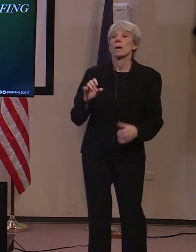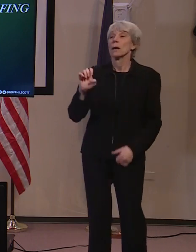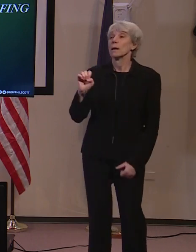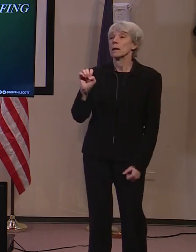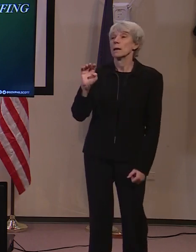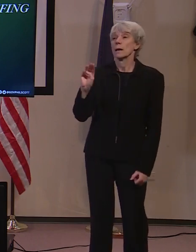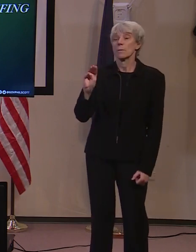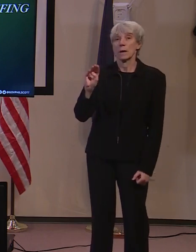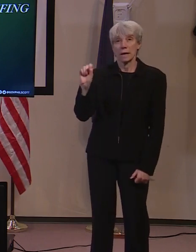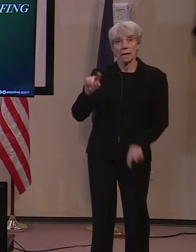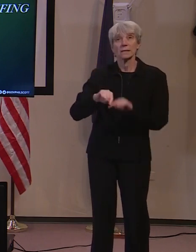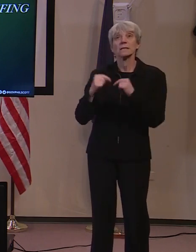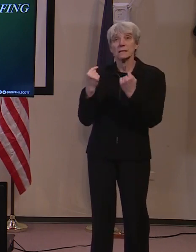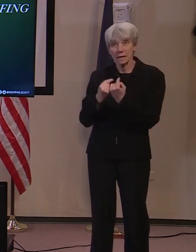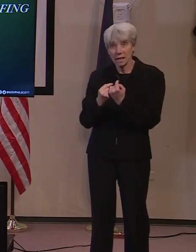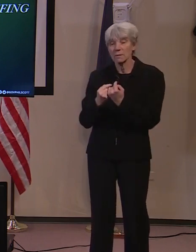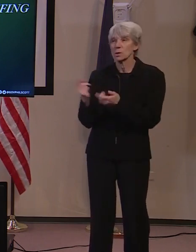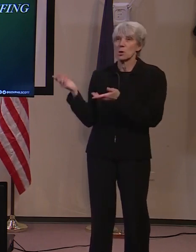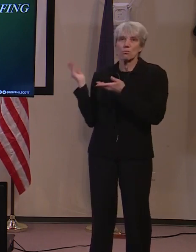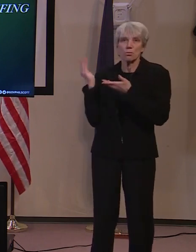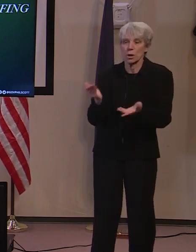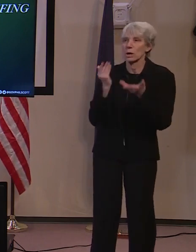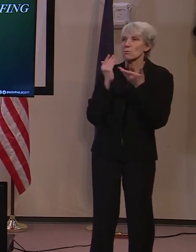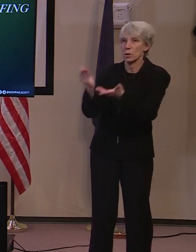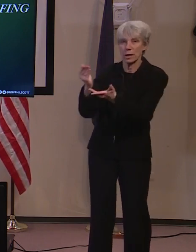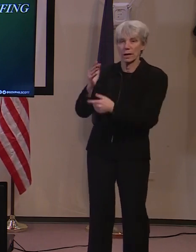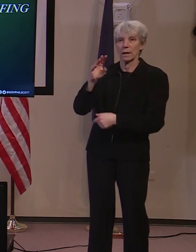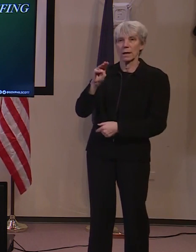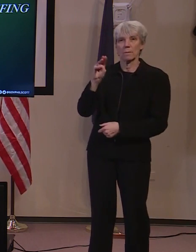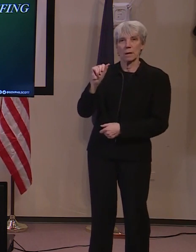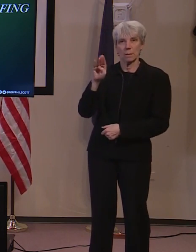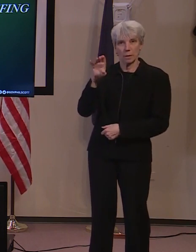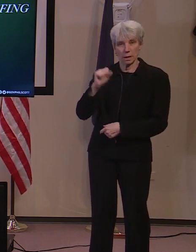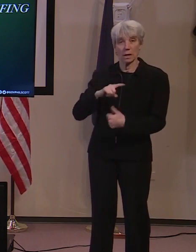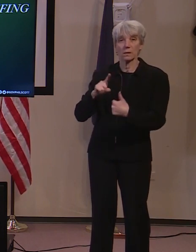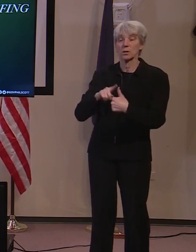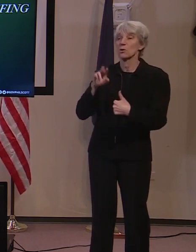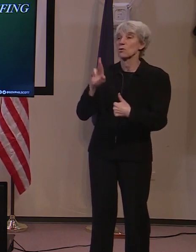delivering monoclonal antibodies at Rutland Regional Medical Center and